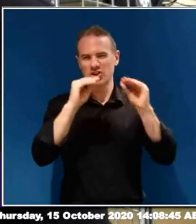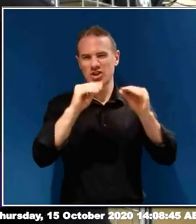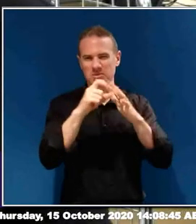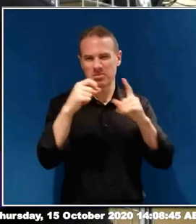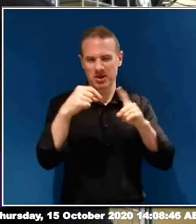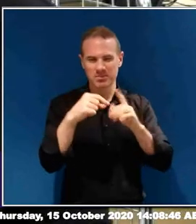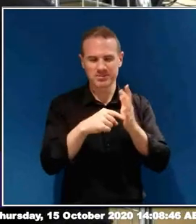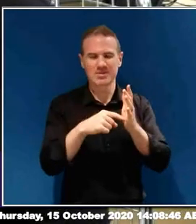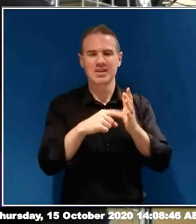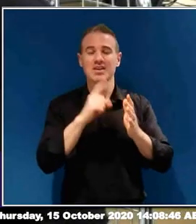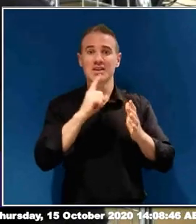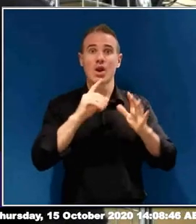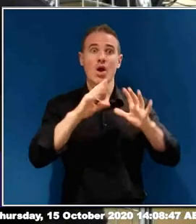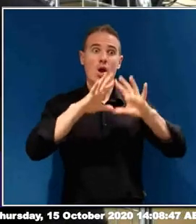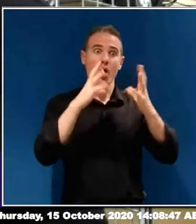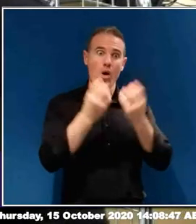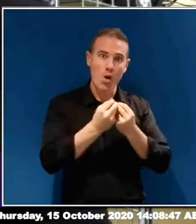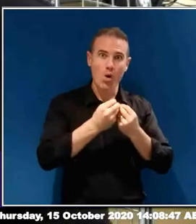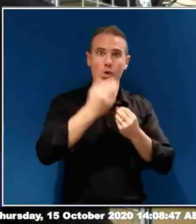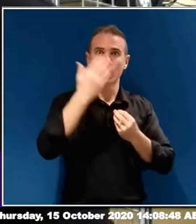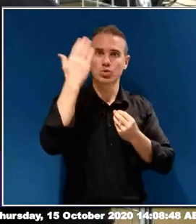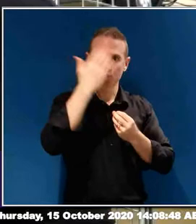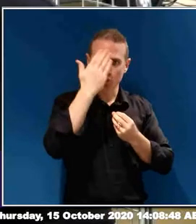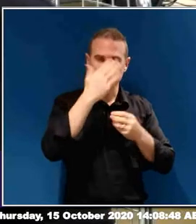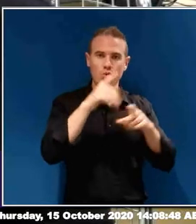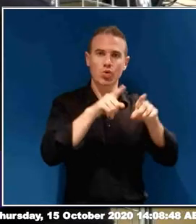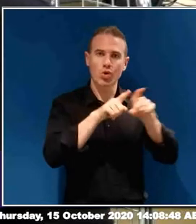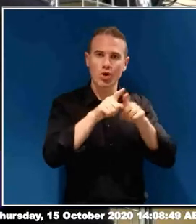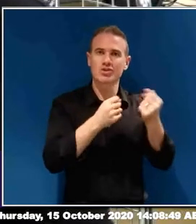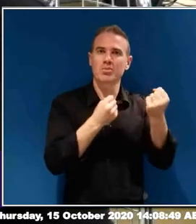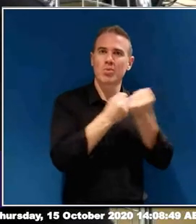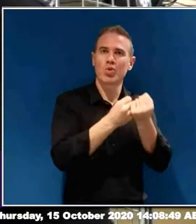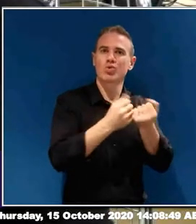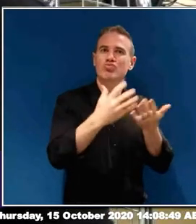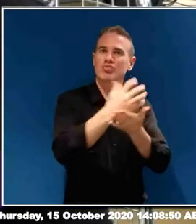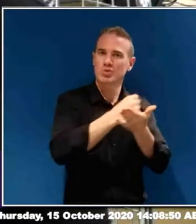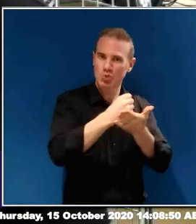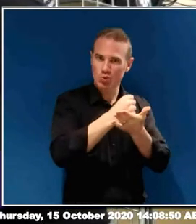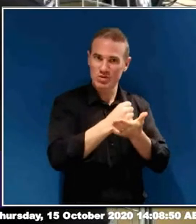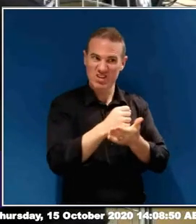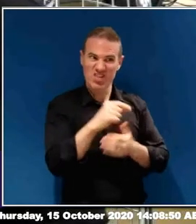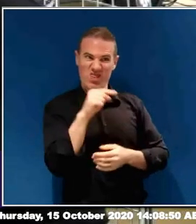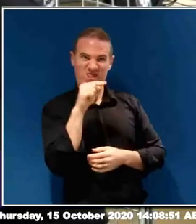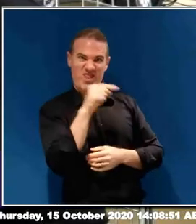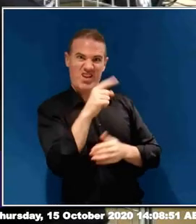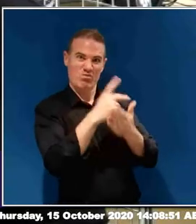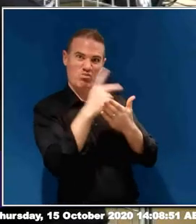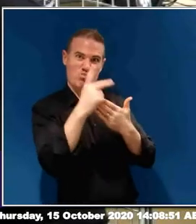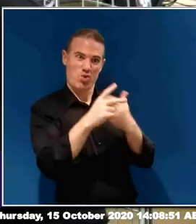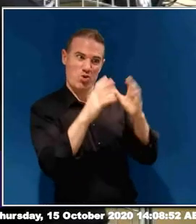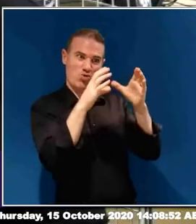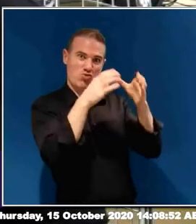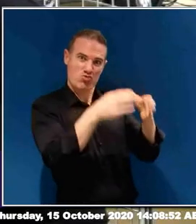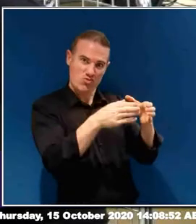understanding that money from there was to be limited to students with disabilities?